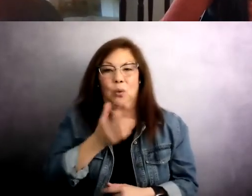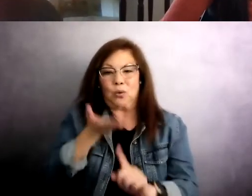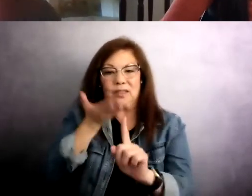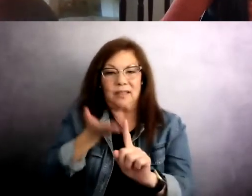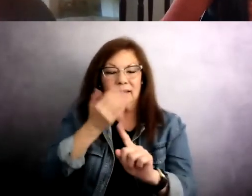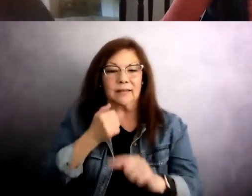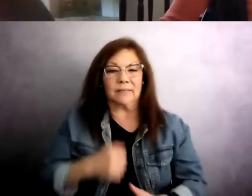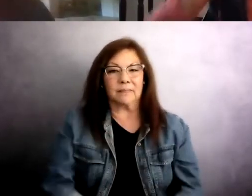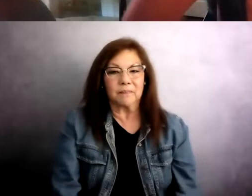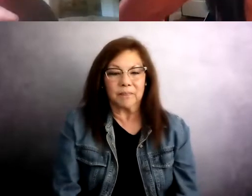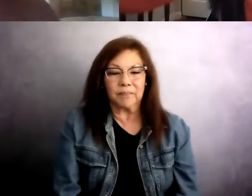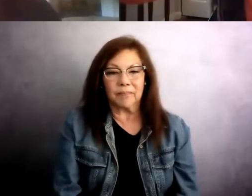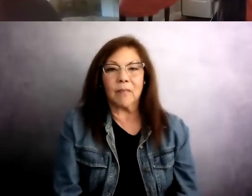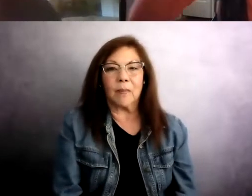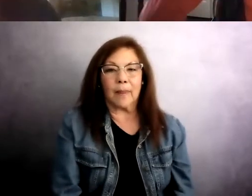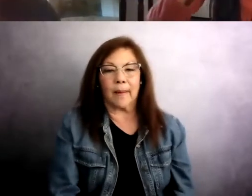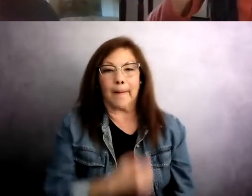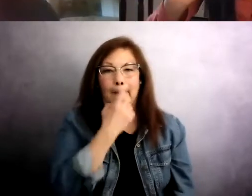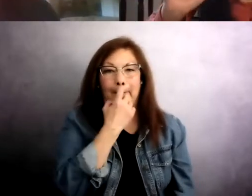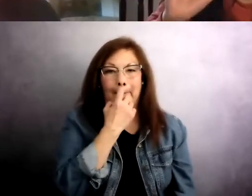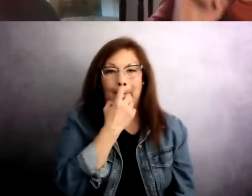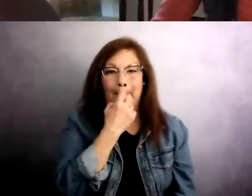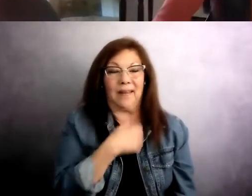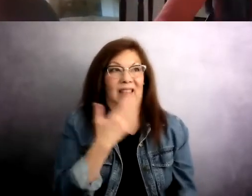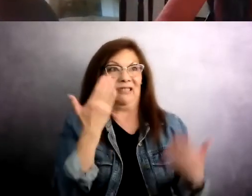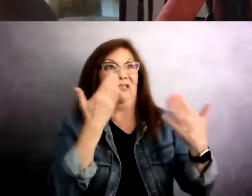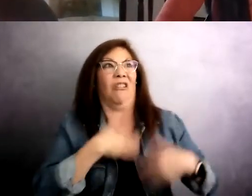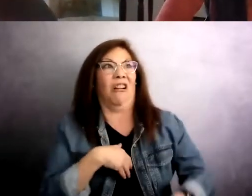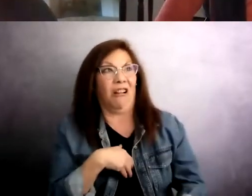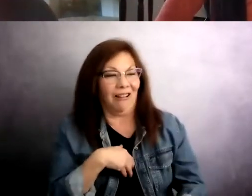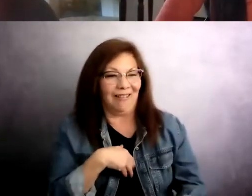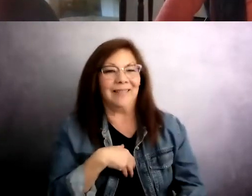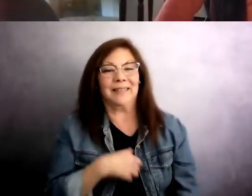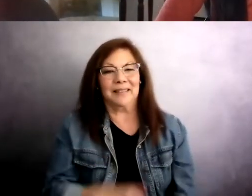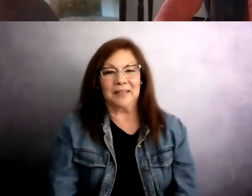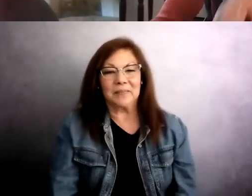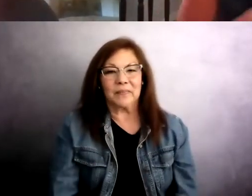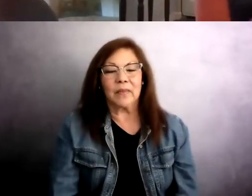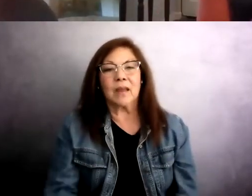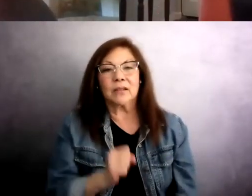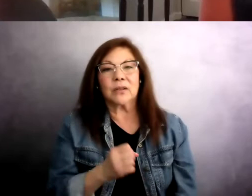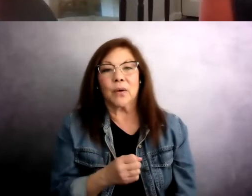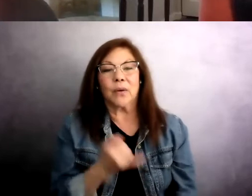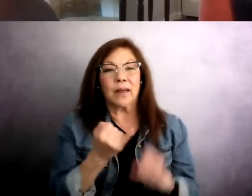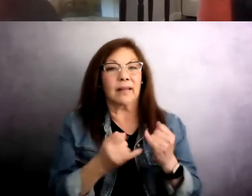That's dark. So the last question